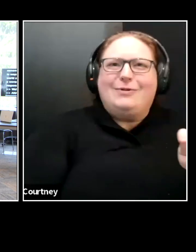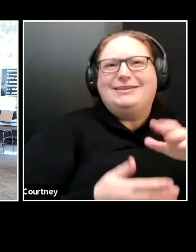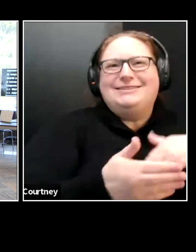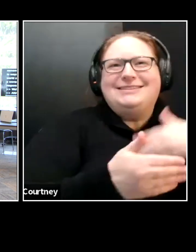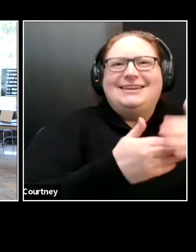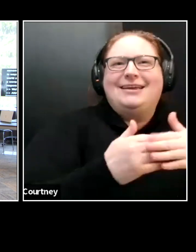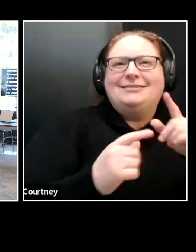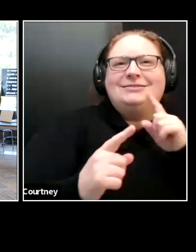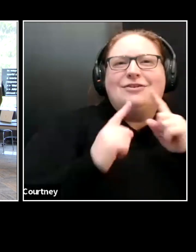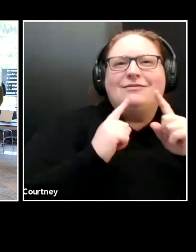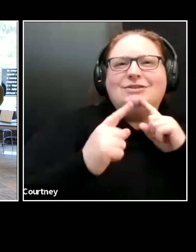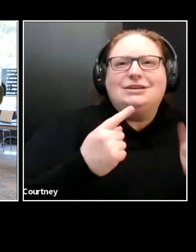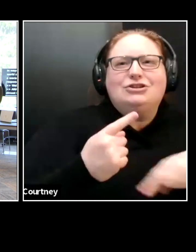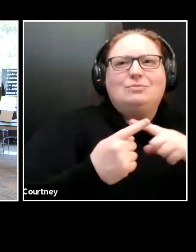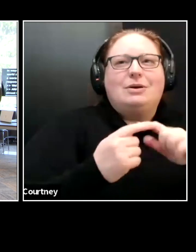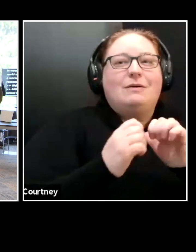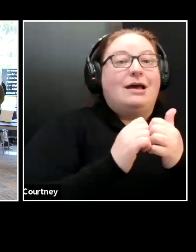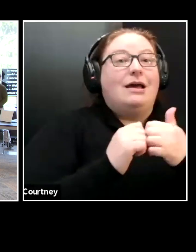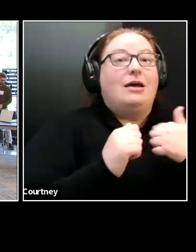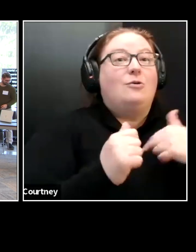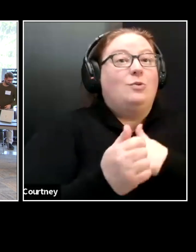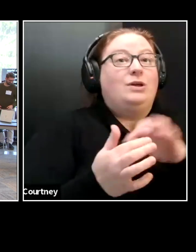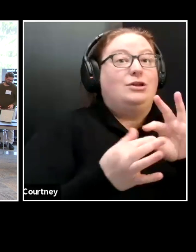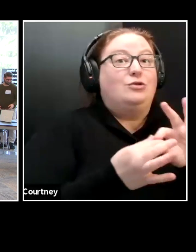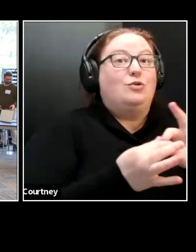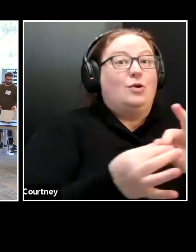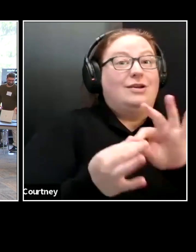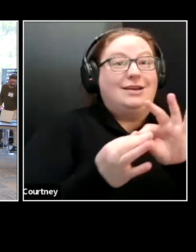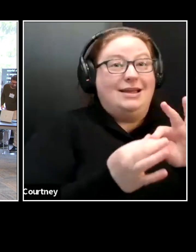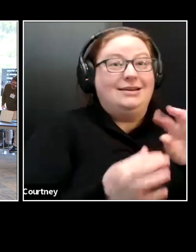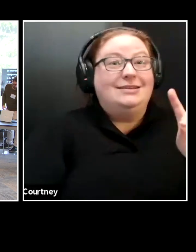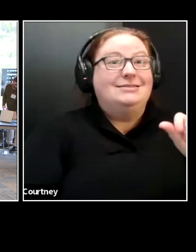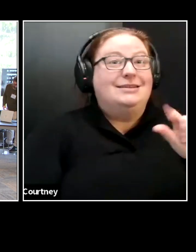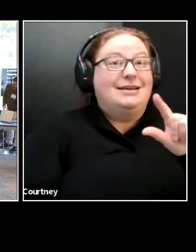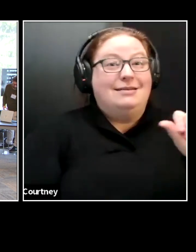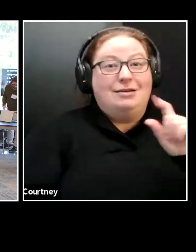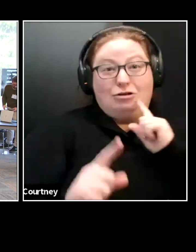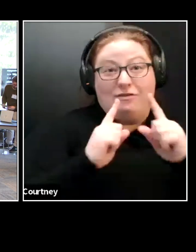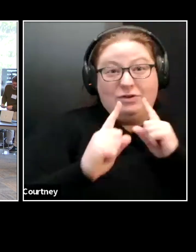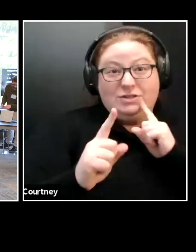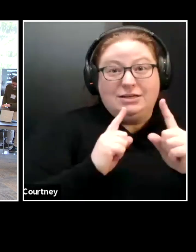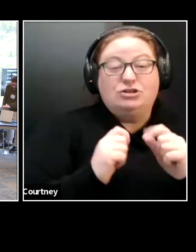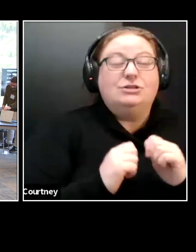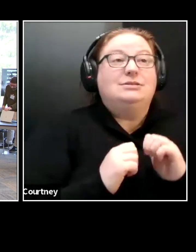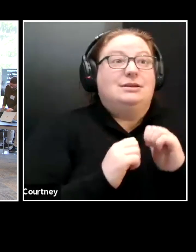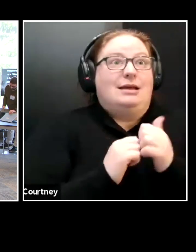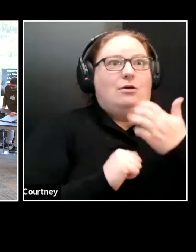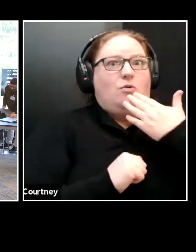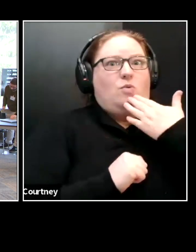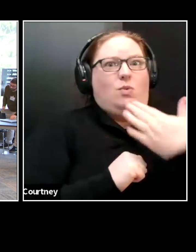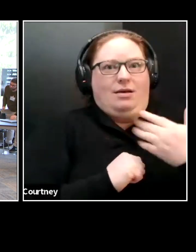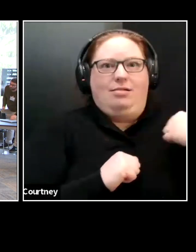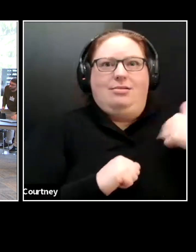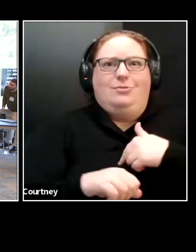we coordinate these data conversations and how well are we doing it via people